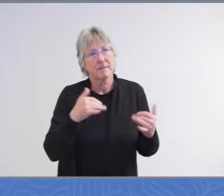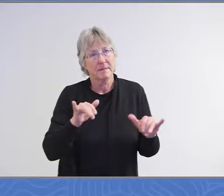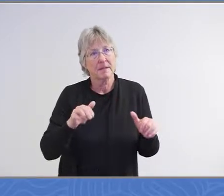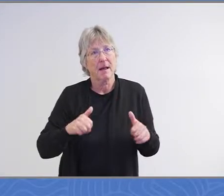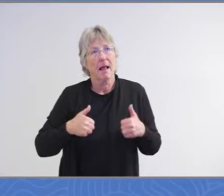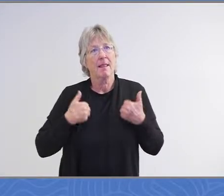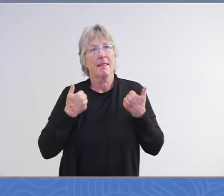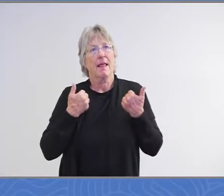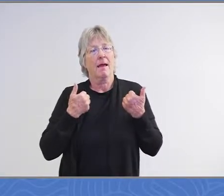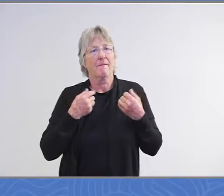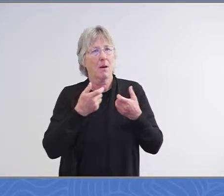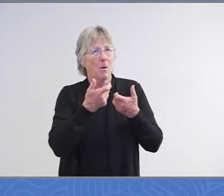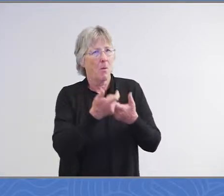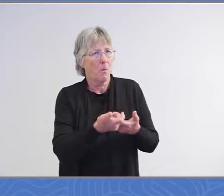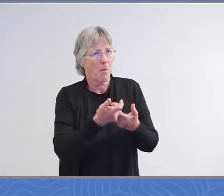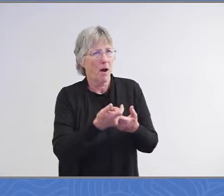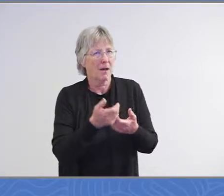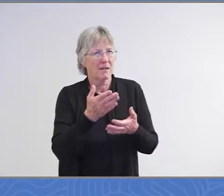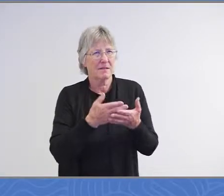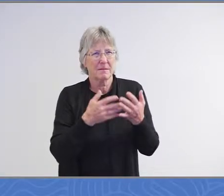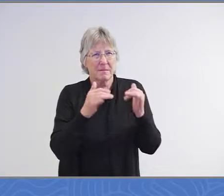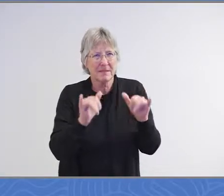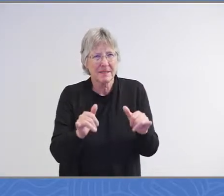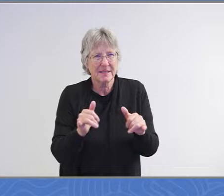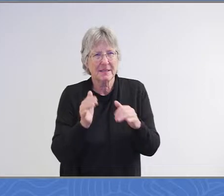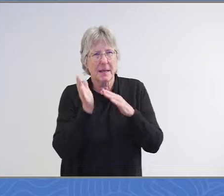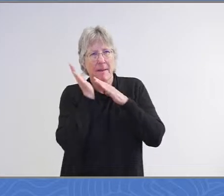watching some of them stay in bed unwilling to get up